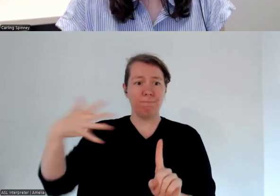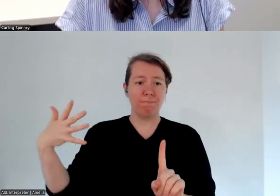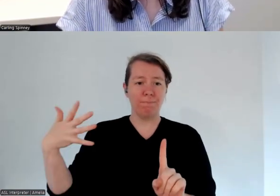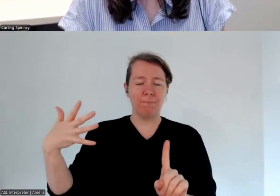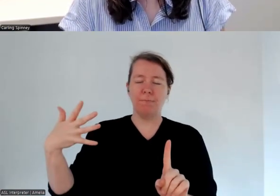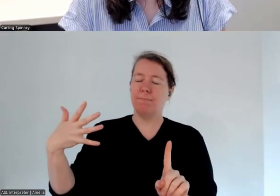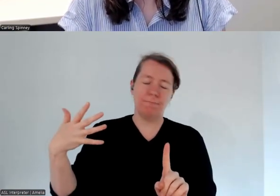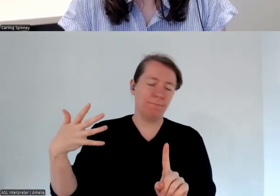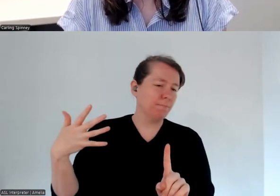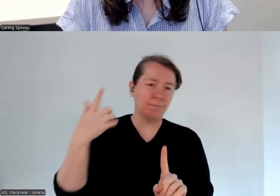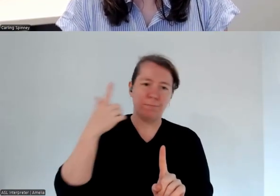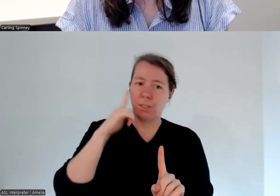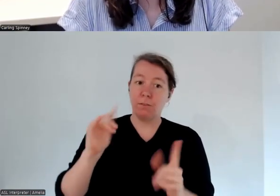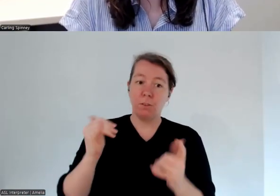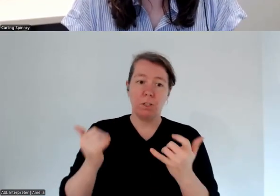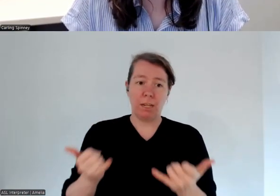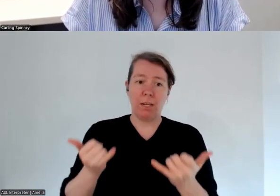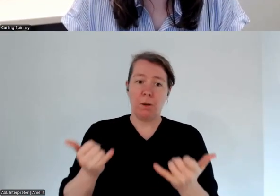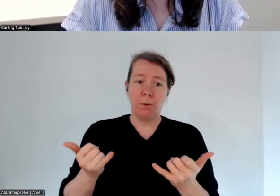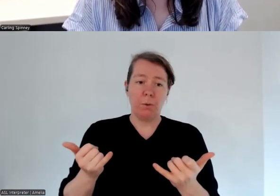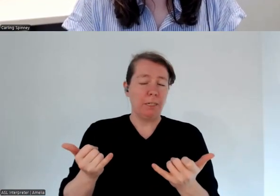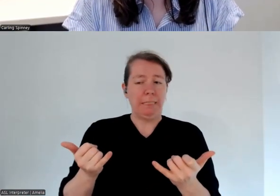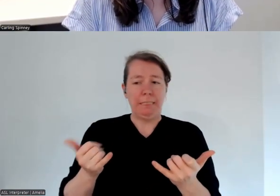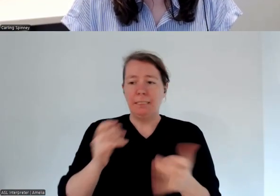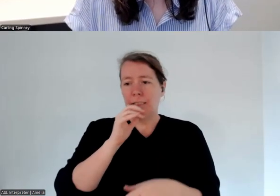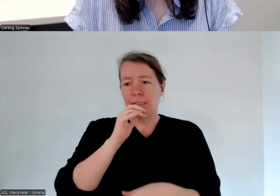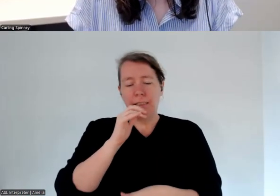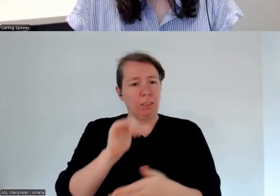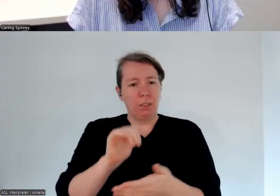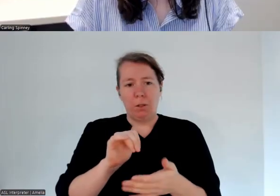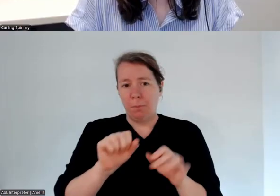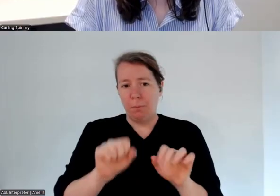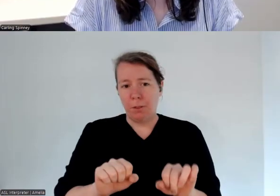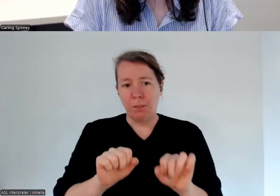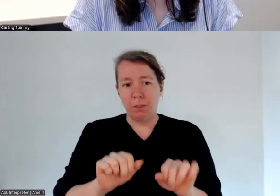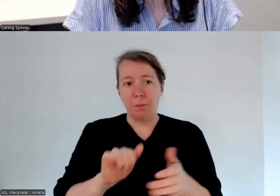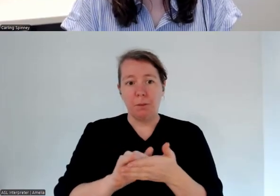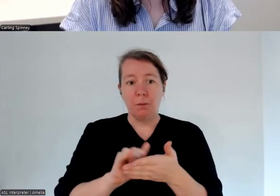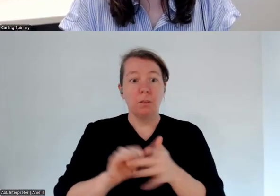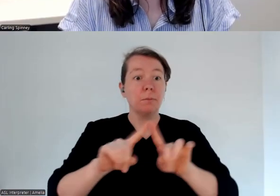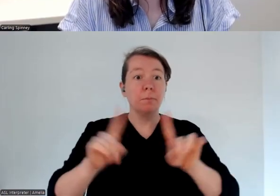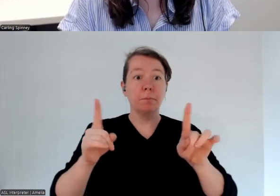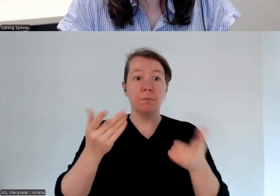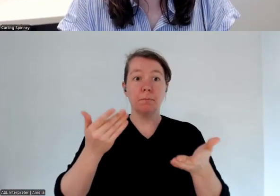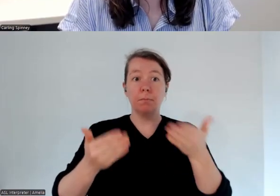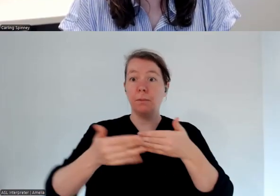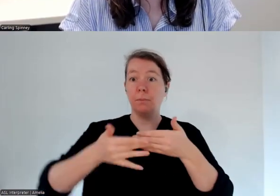wasn't going to be possible. but that's not to say that we can't build on that and hopefully